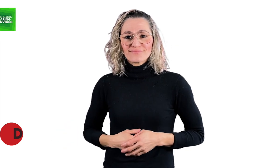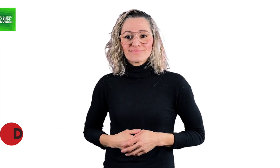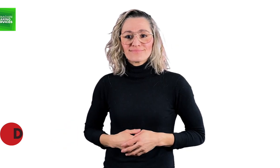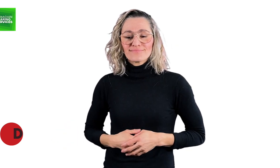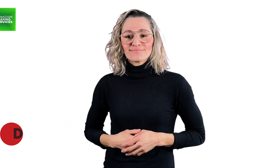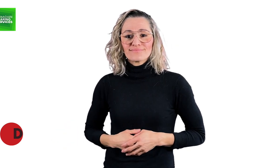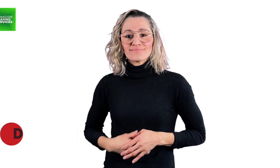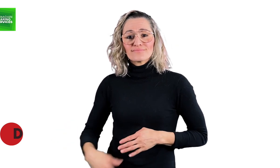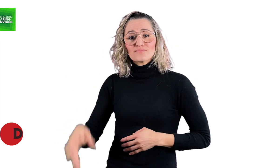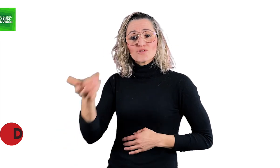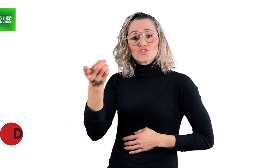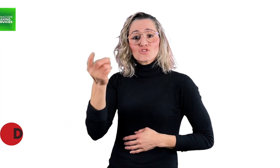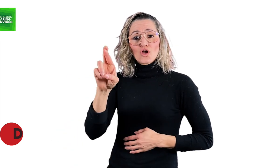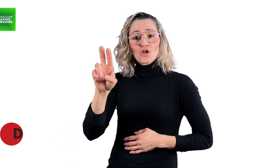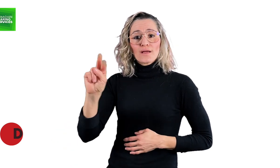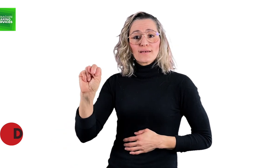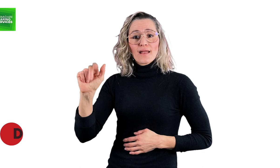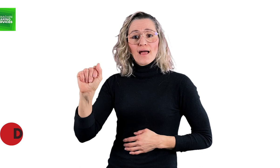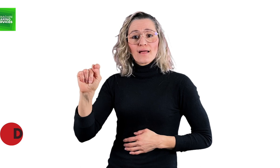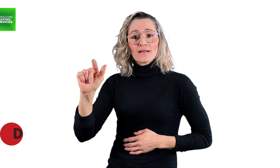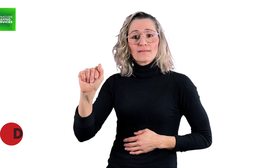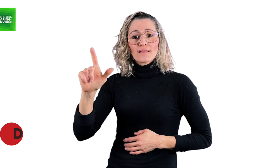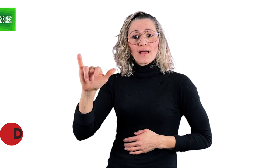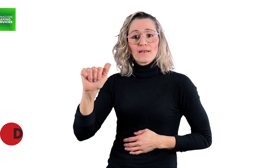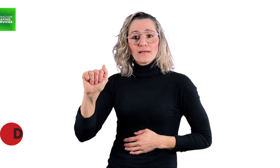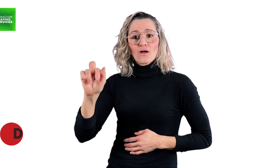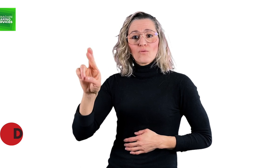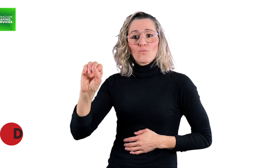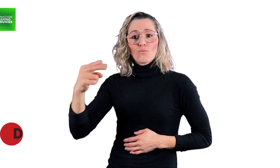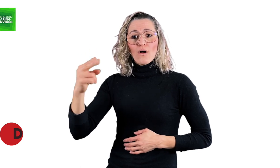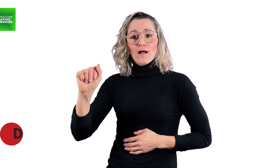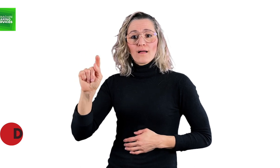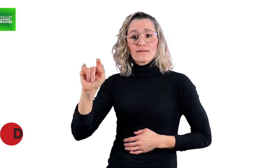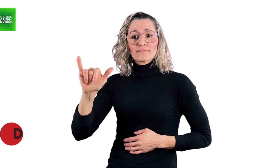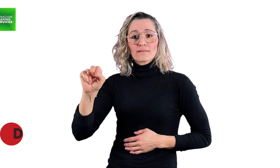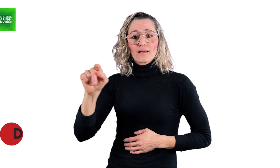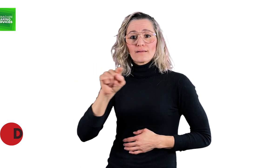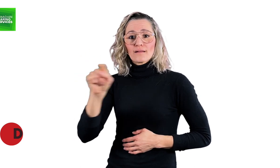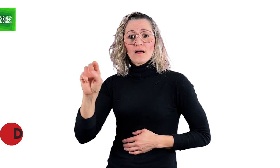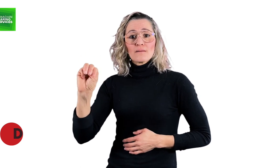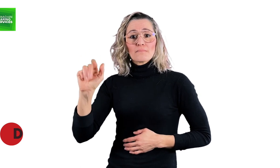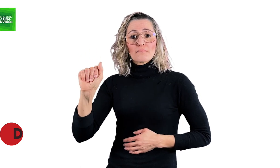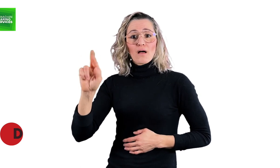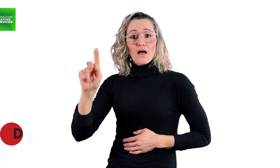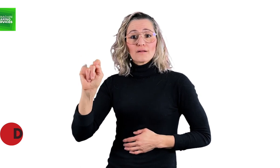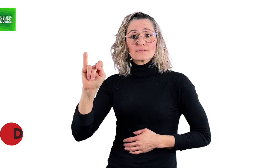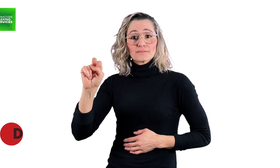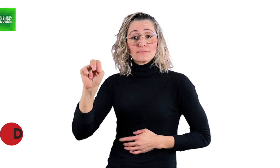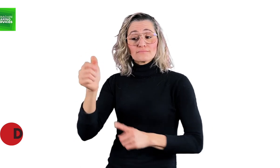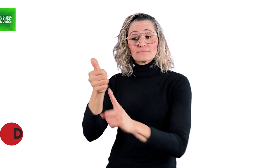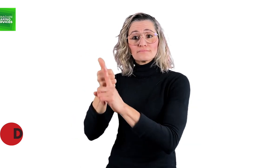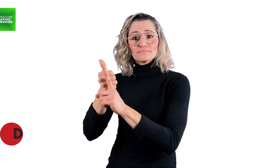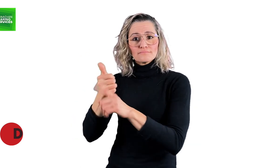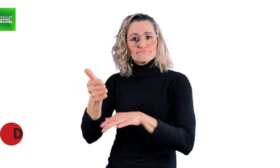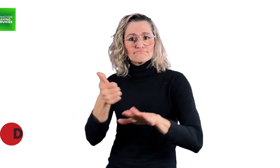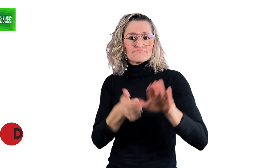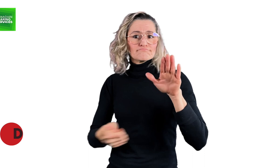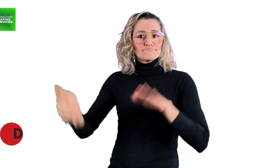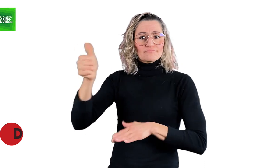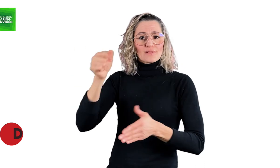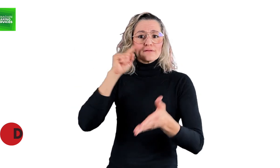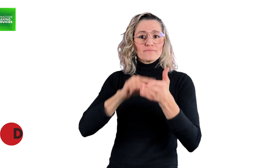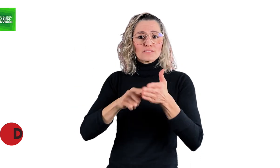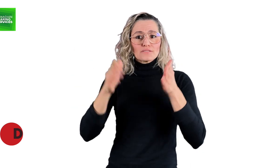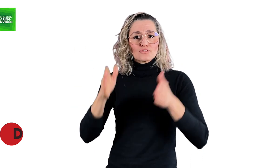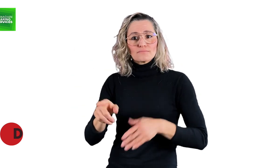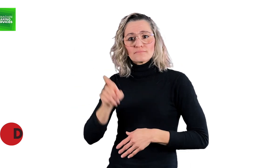Dr. Natalia Rohatyn-Martin, Principal Investigator from MacEwan